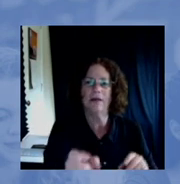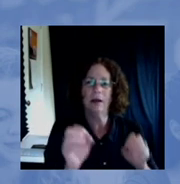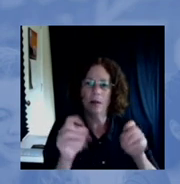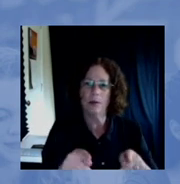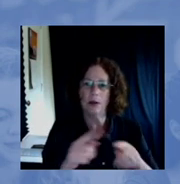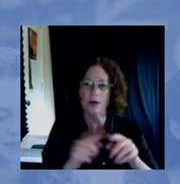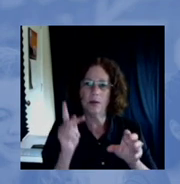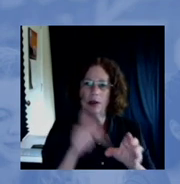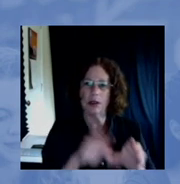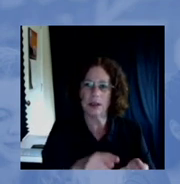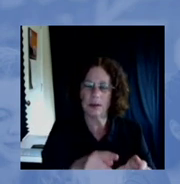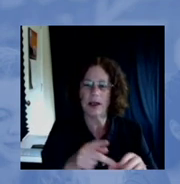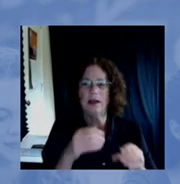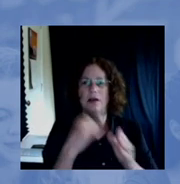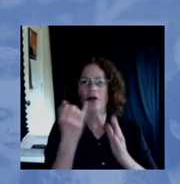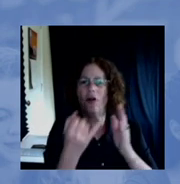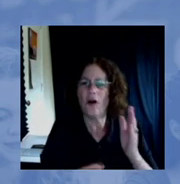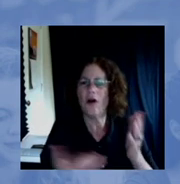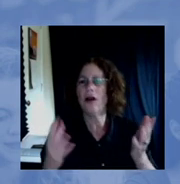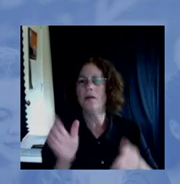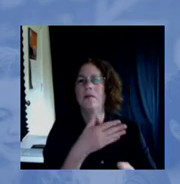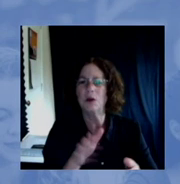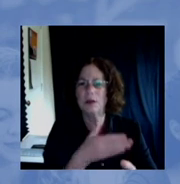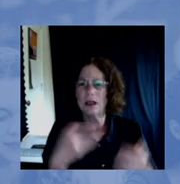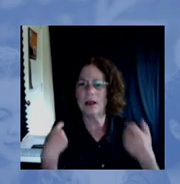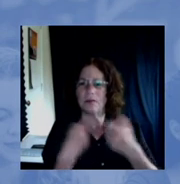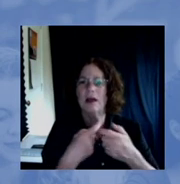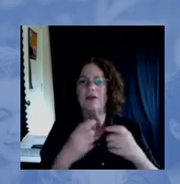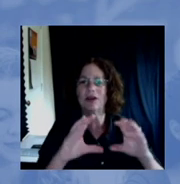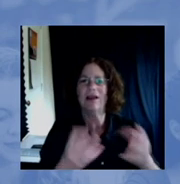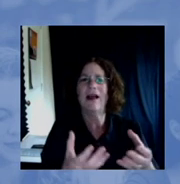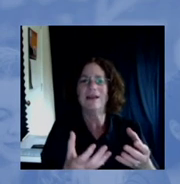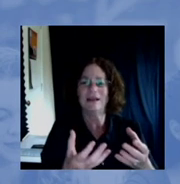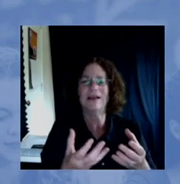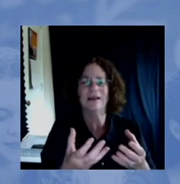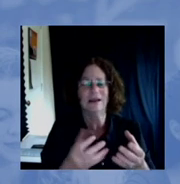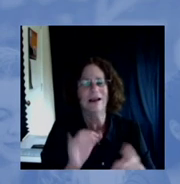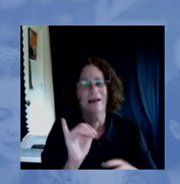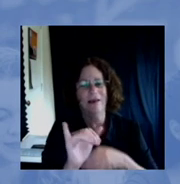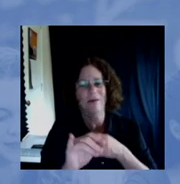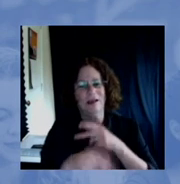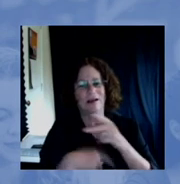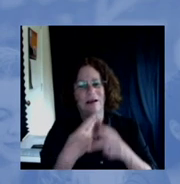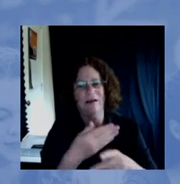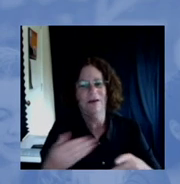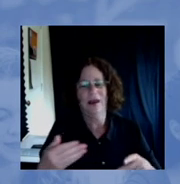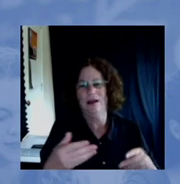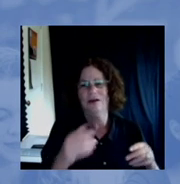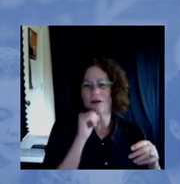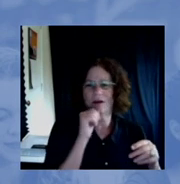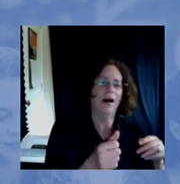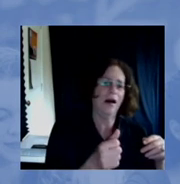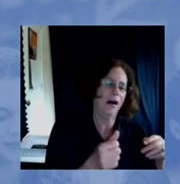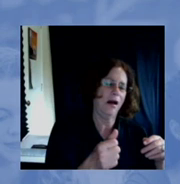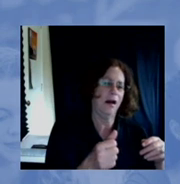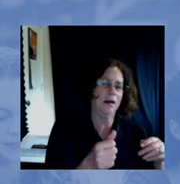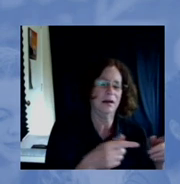ART, MUSIC, SPANISH CLASSES, AND THOSE THINGS ARE NOT DISADVANTAGED OR DOWNPLAYED FOR KIDS